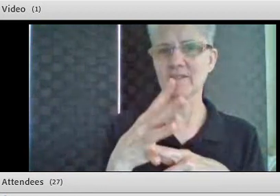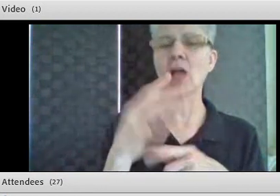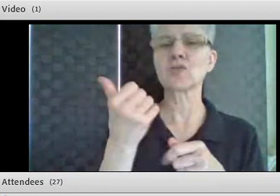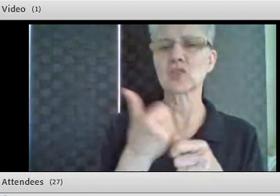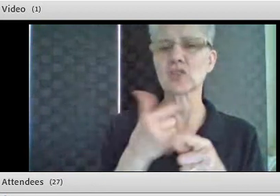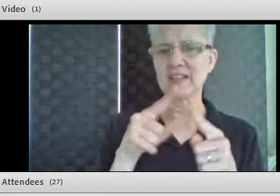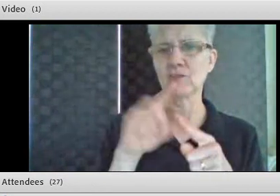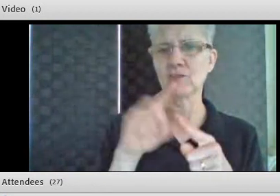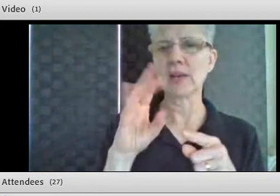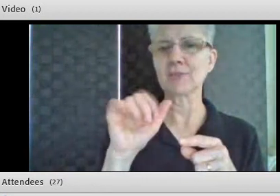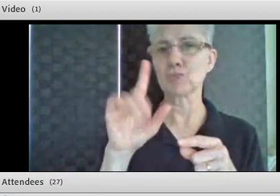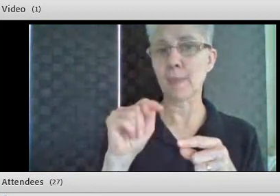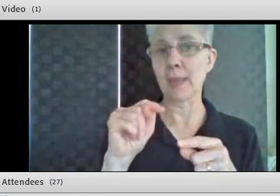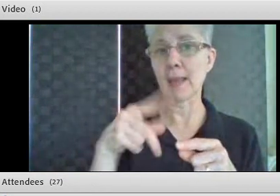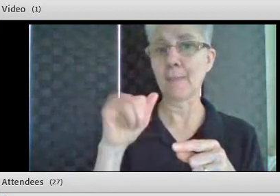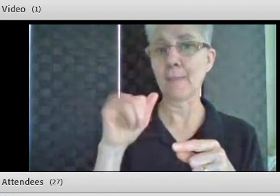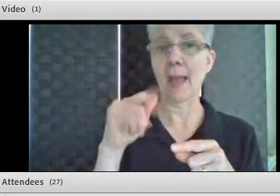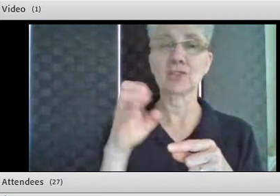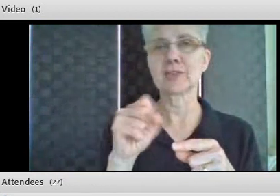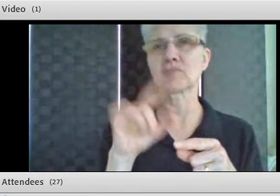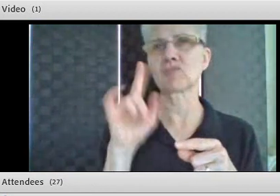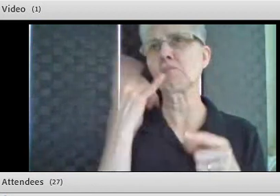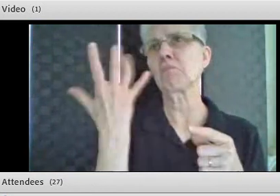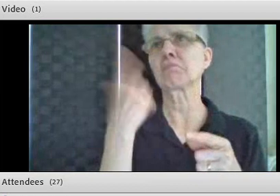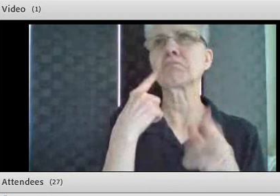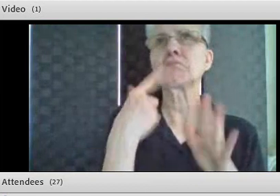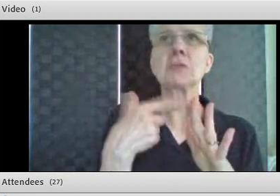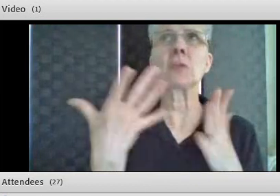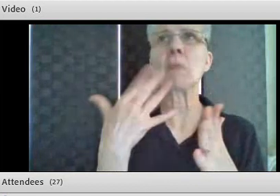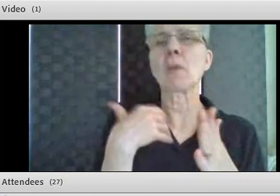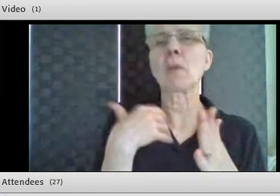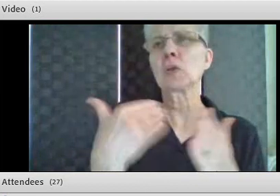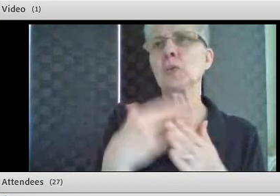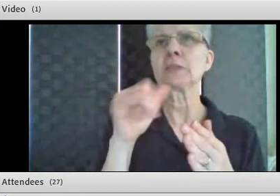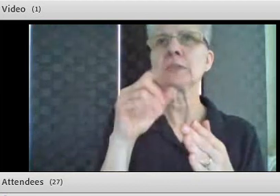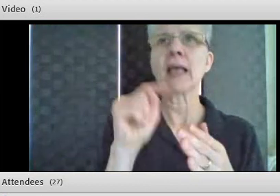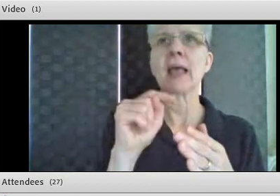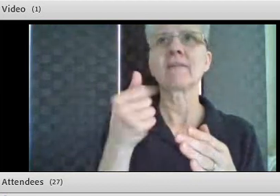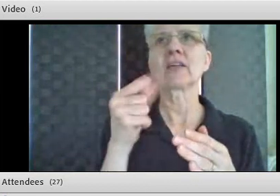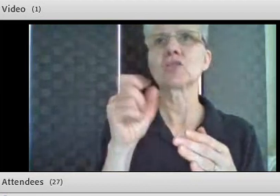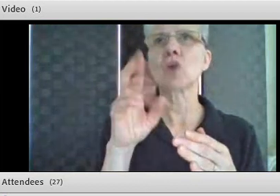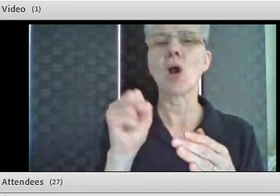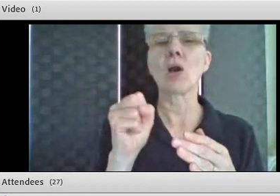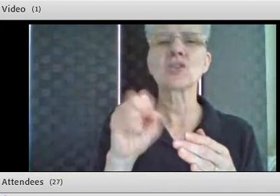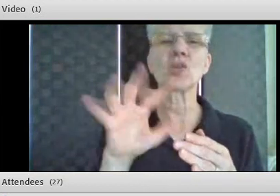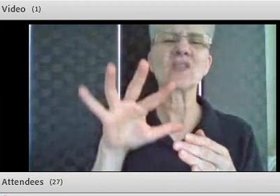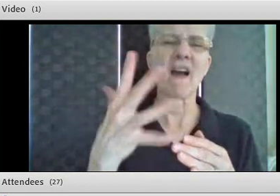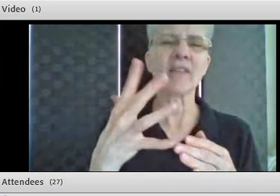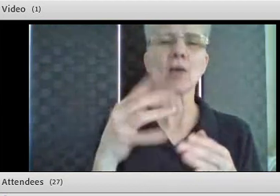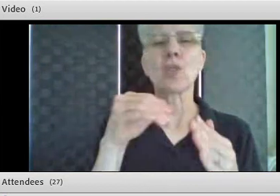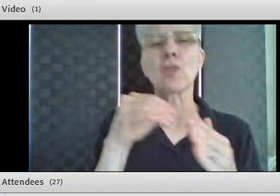It is free to start using, but it's one of those freemium apps, so you do have to pay $5 for different instrument packs,